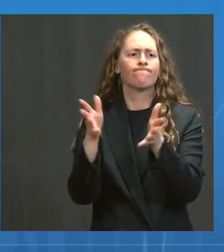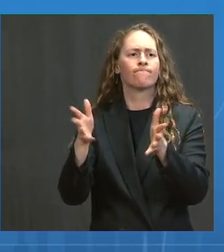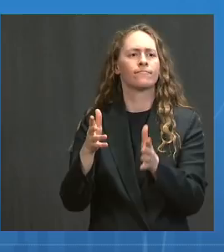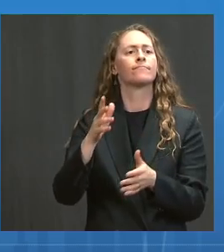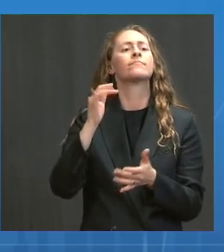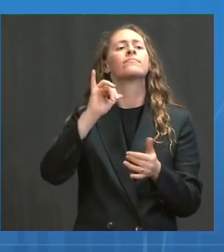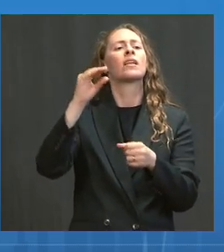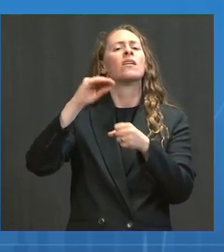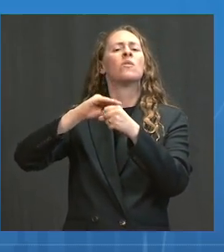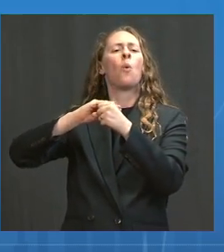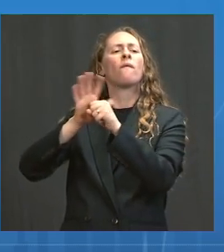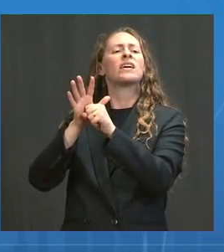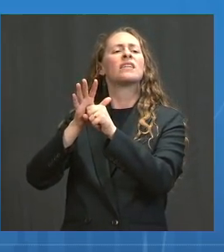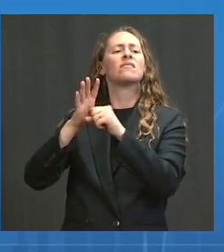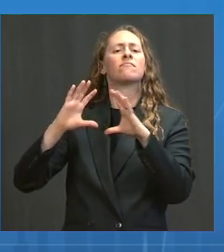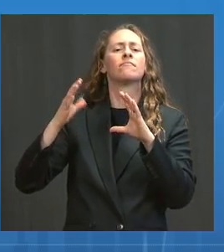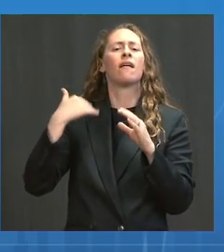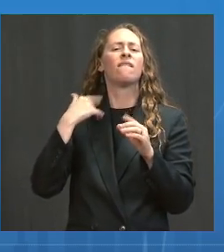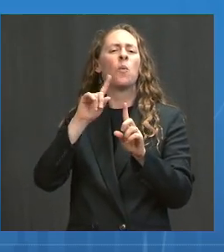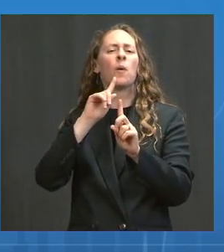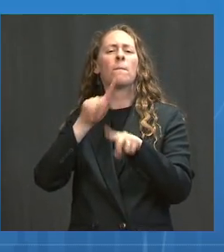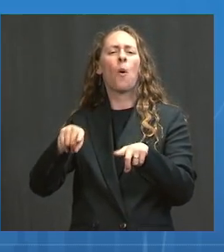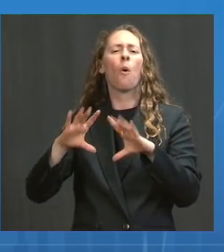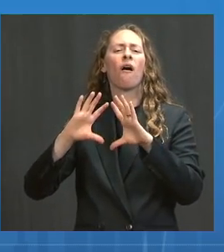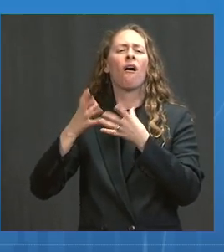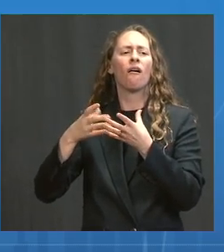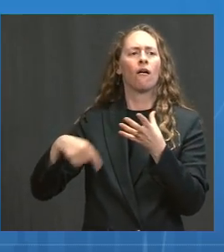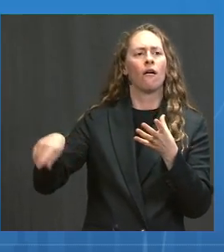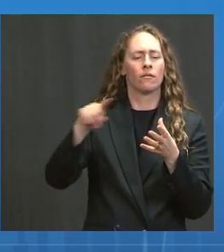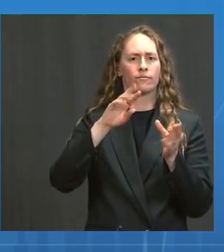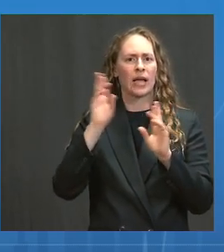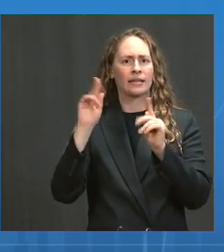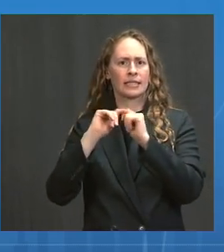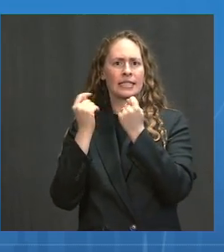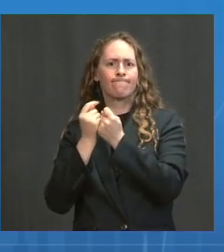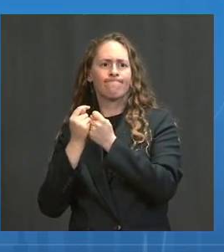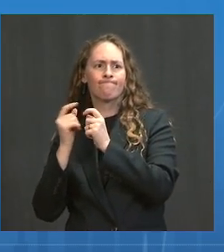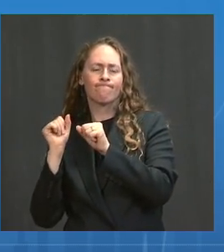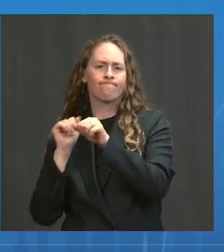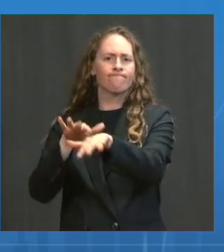to be at the ready to deploy federal resources and, where needed, federal personnel.